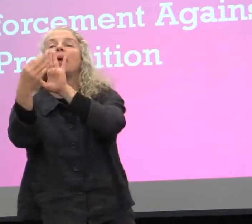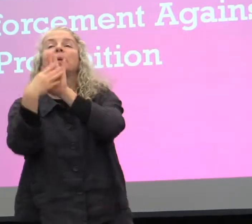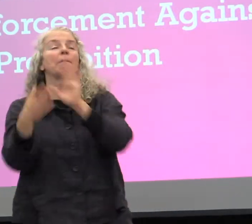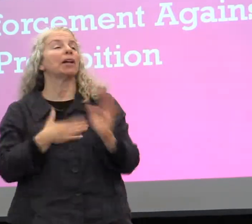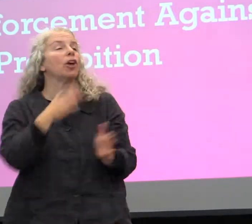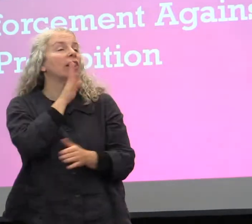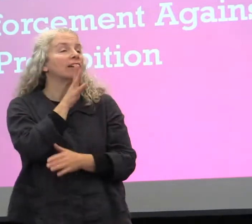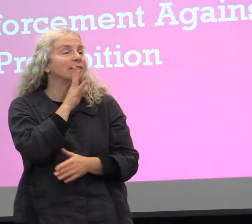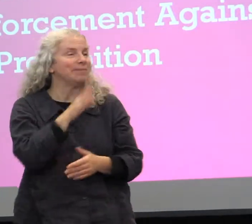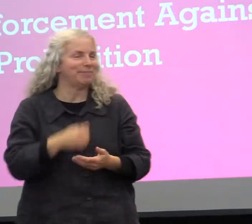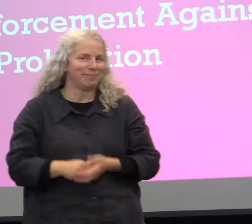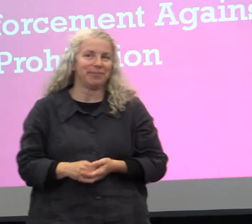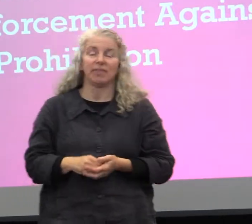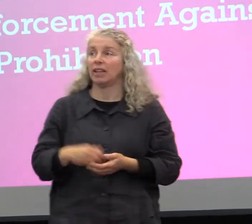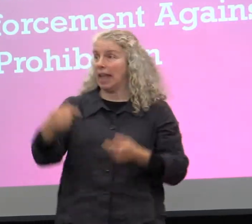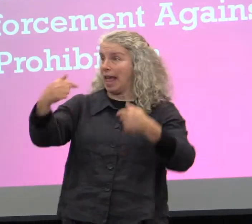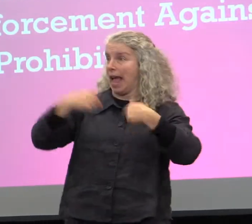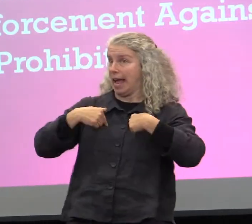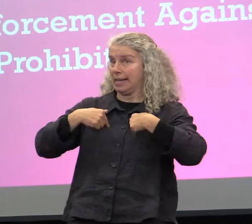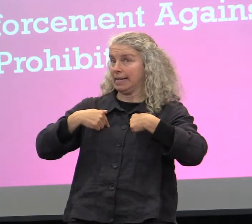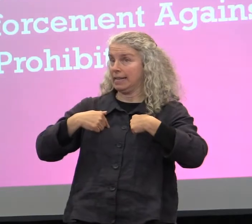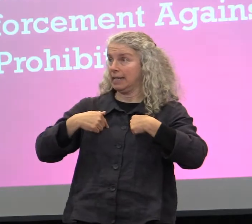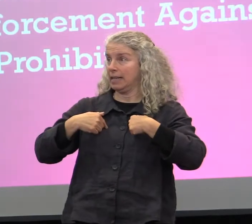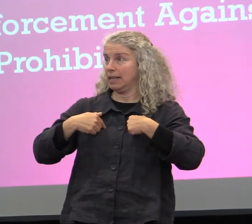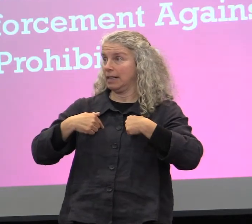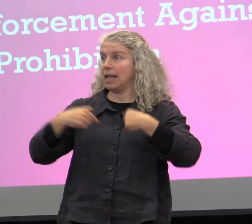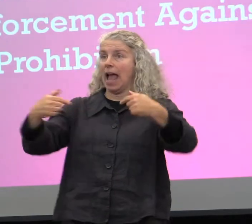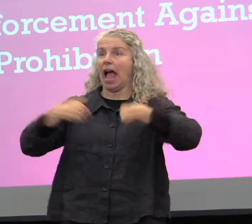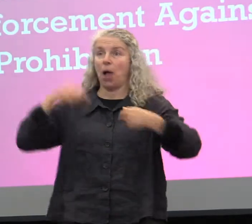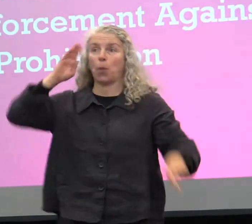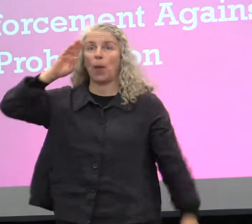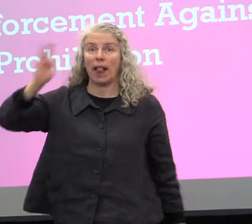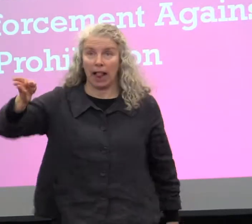I I will